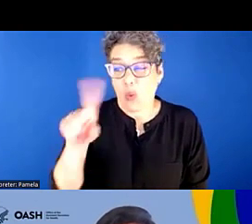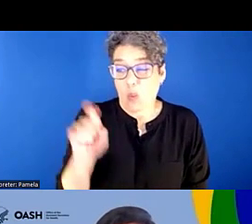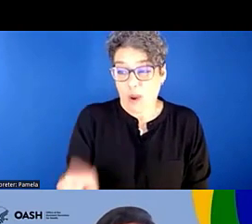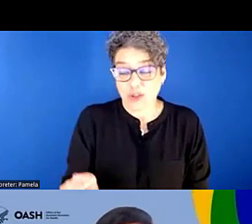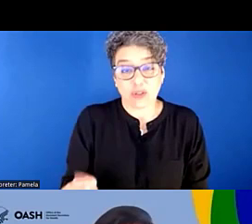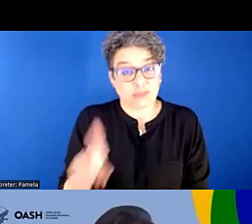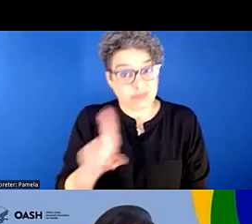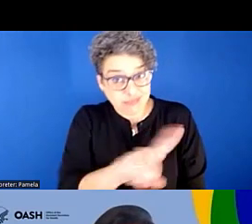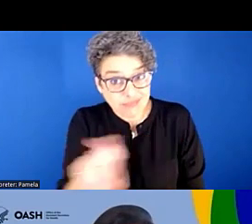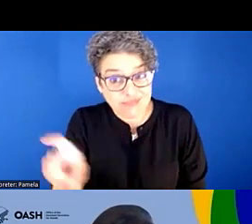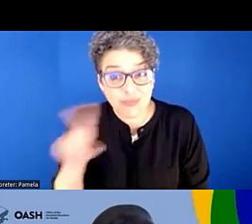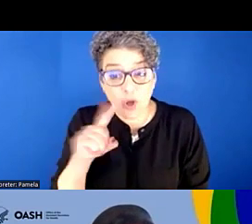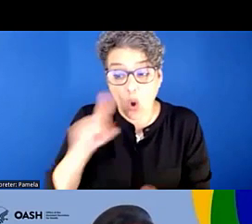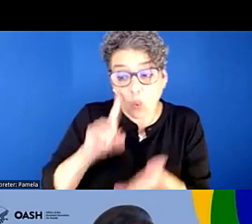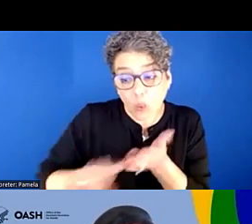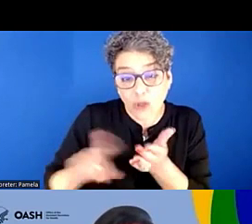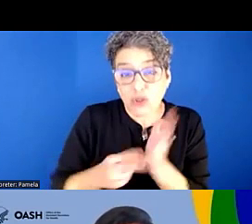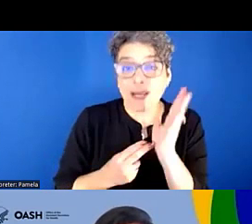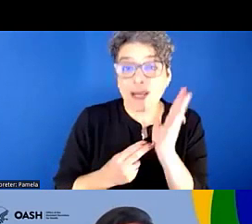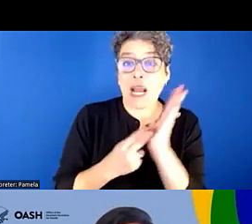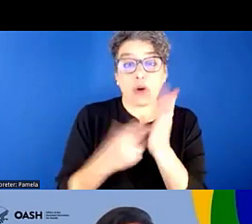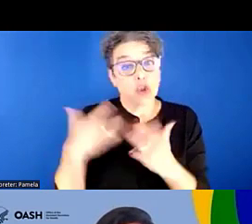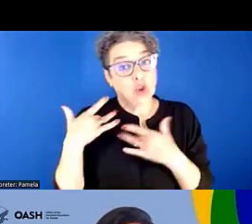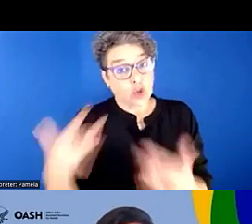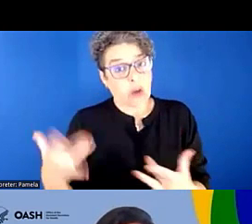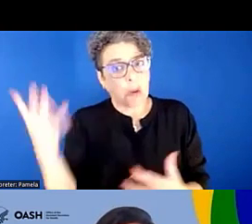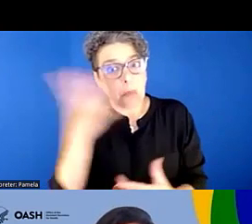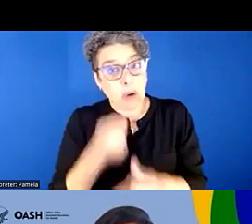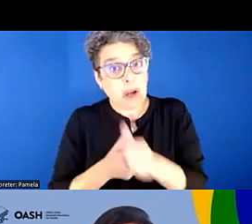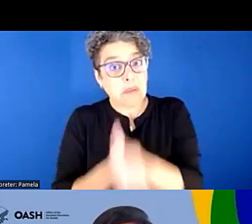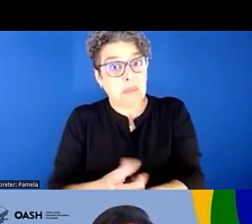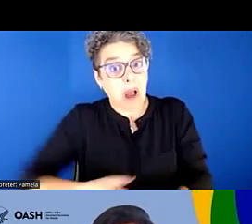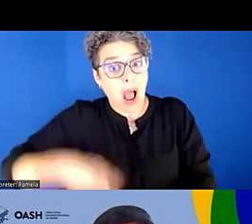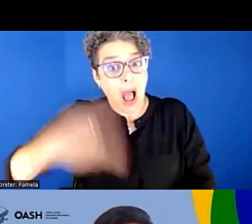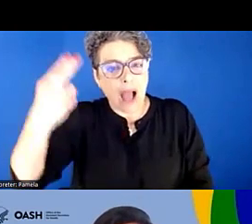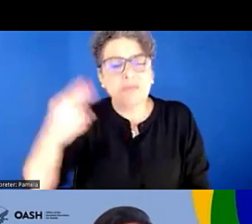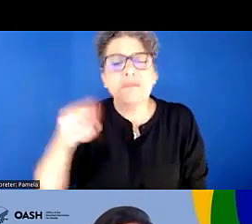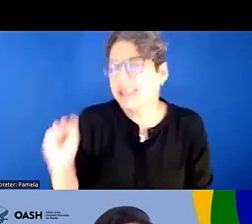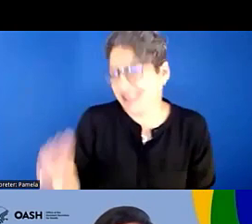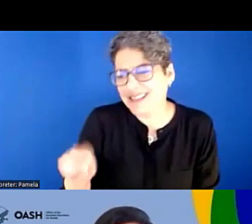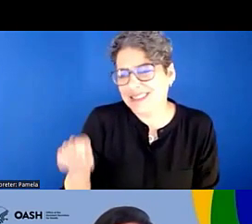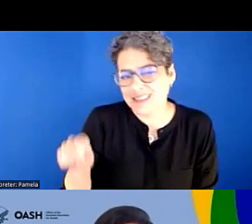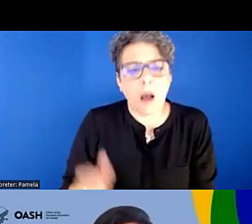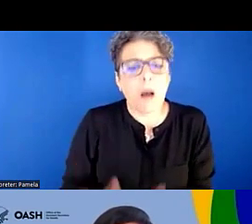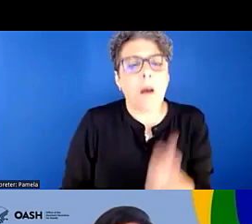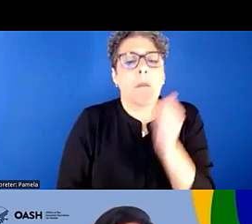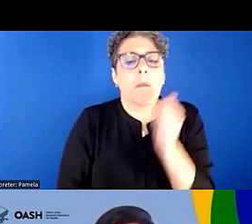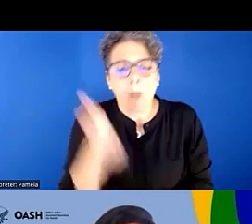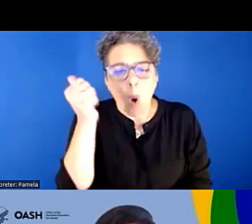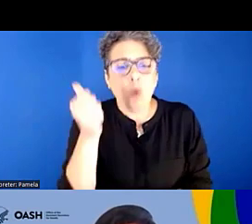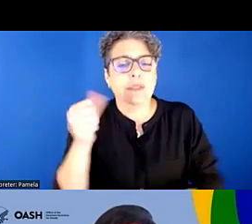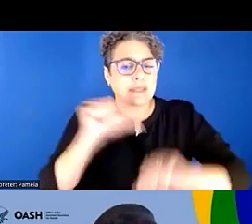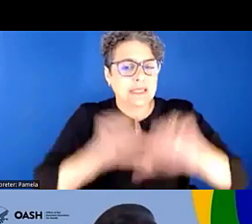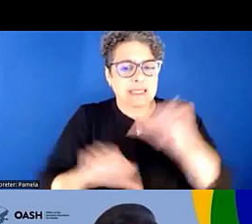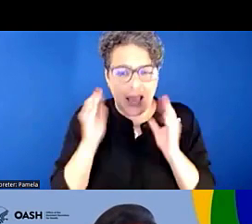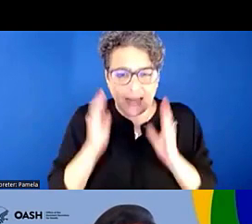The answer is yes. So many .. . Most scientists do research with a high degree of integrity,